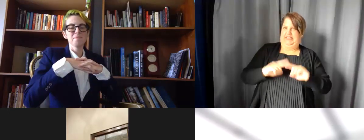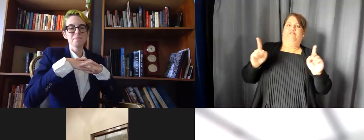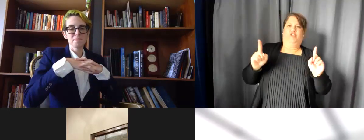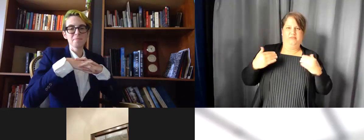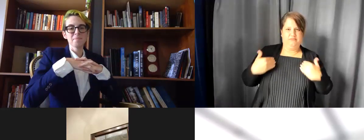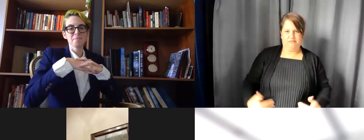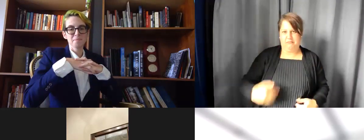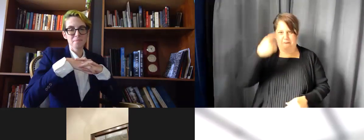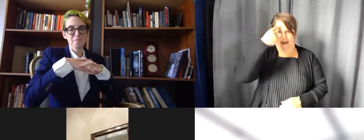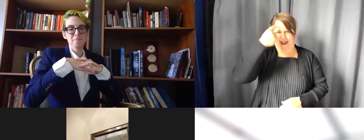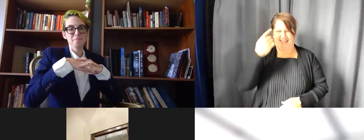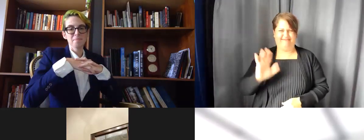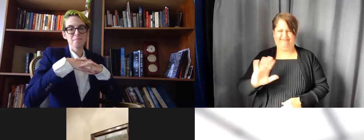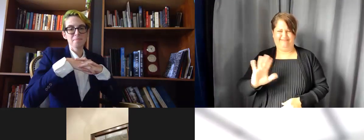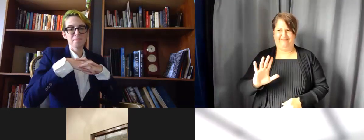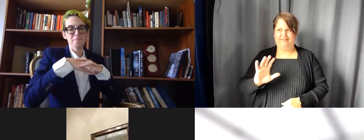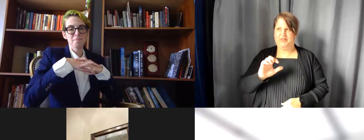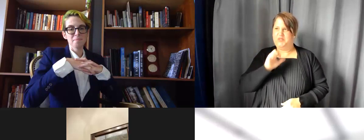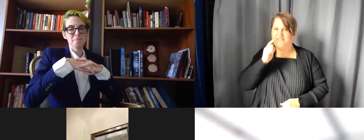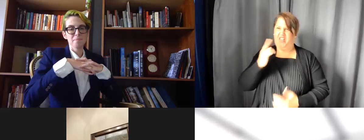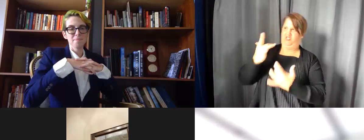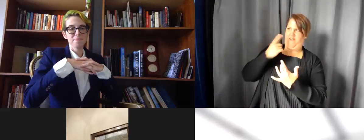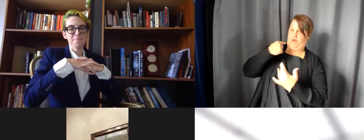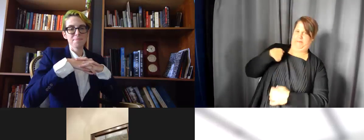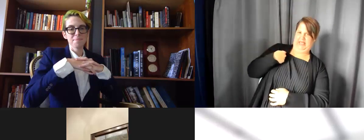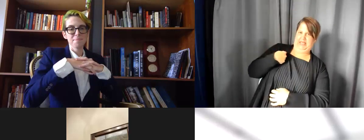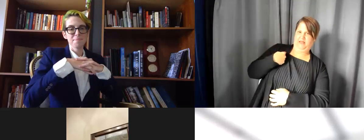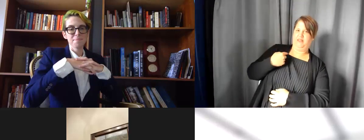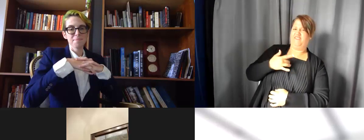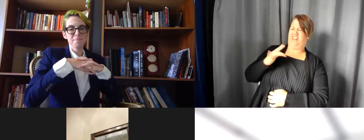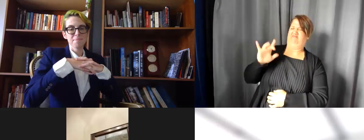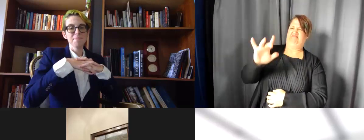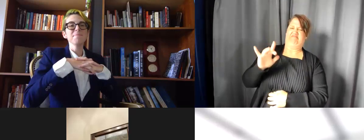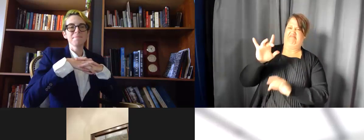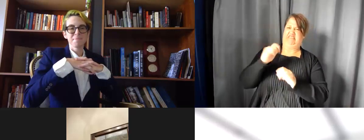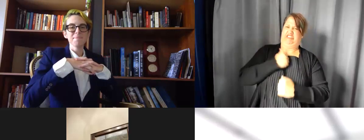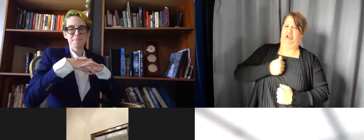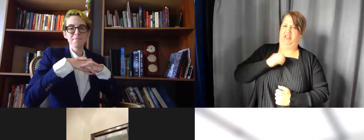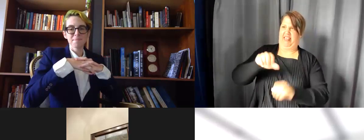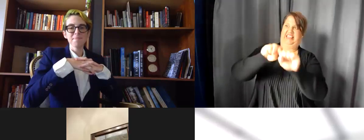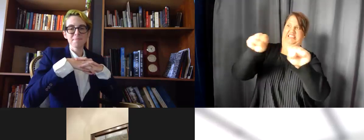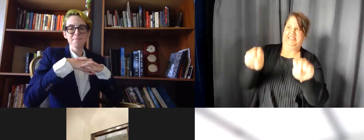Jordan Radford: Feel sorry for the system for treating us the way that it does. Farrah Garland: you know.